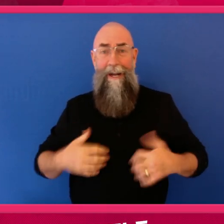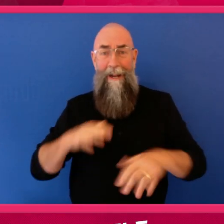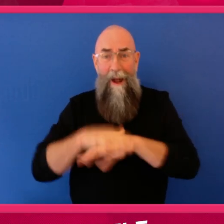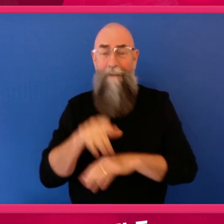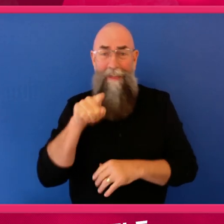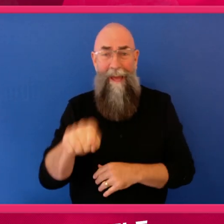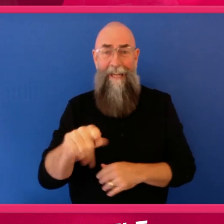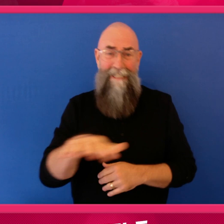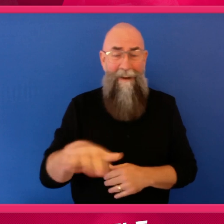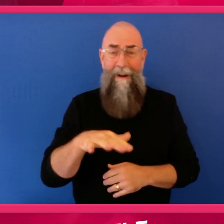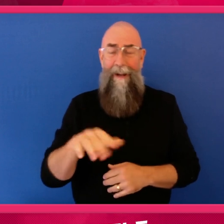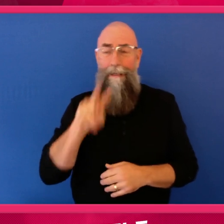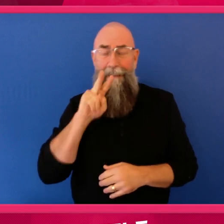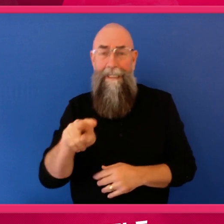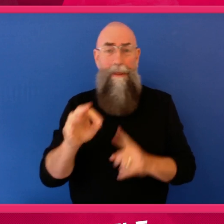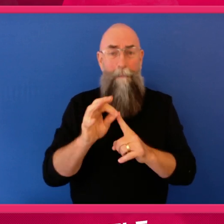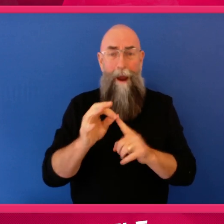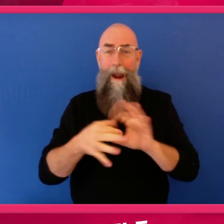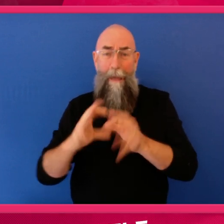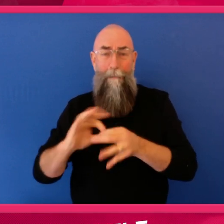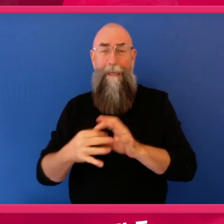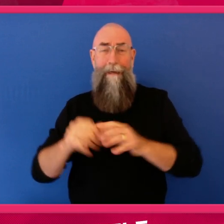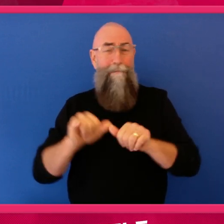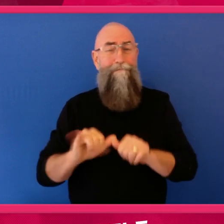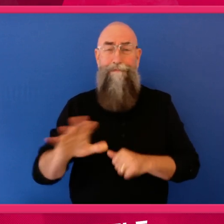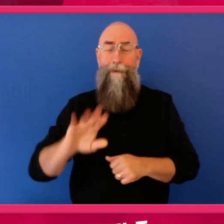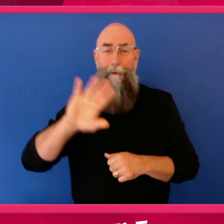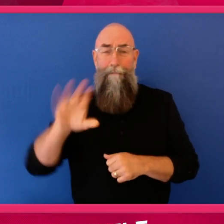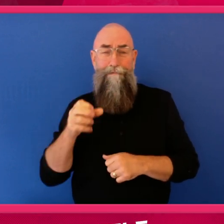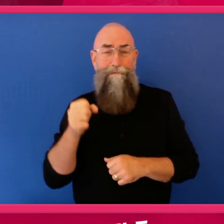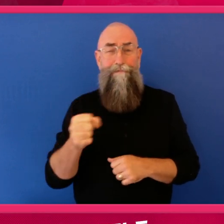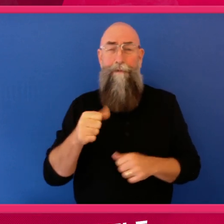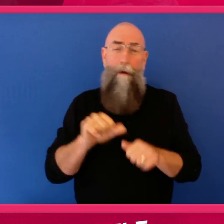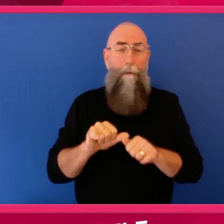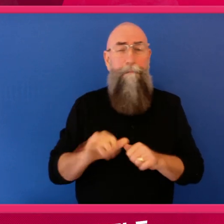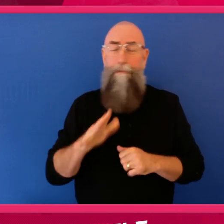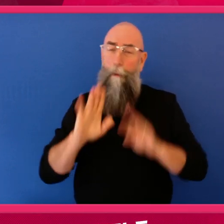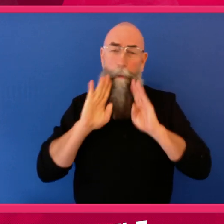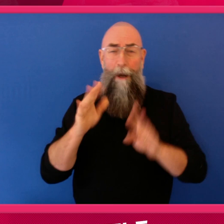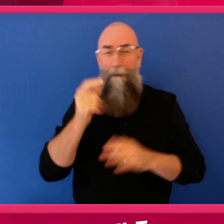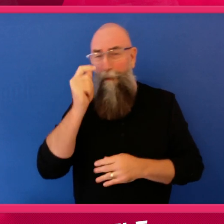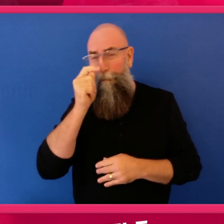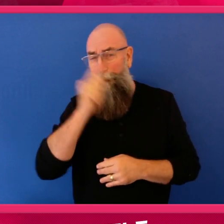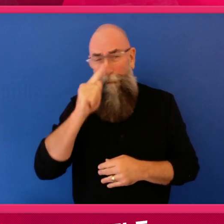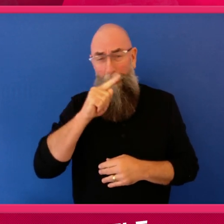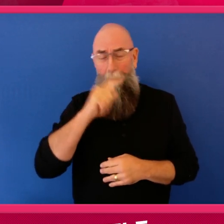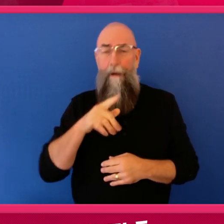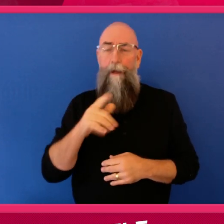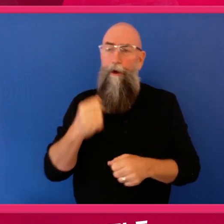being written in the Paralympic movement and they're just such wonderful people. But let's get to the You Little Ripper moment. Georgie, what was yours?